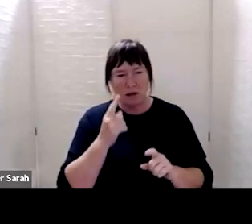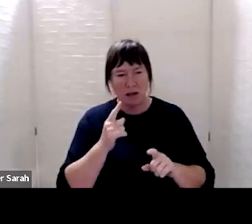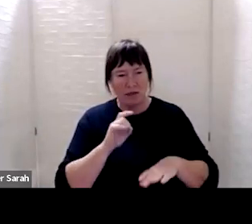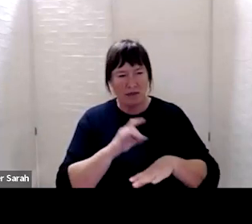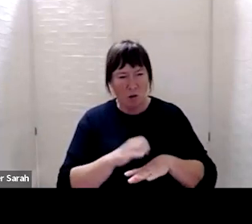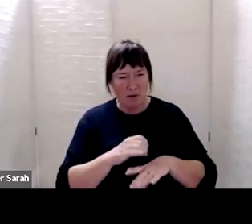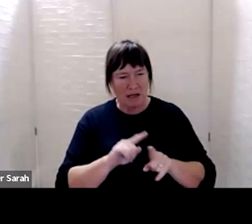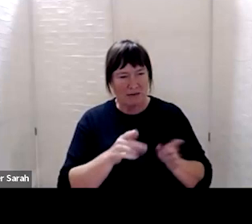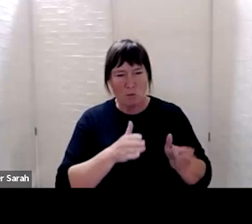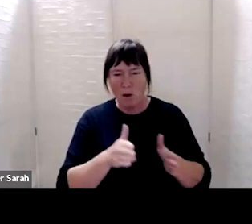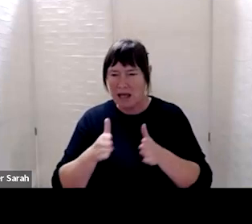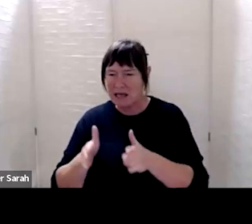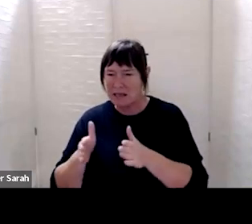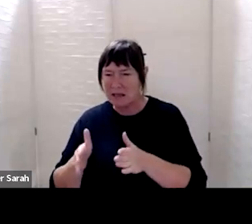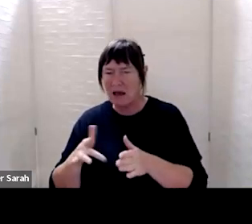I think that’s part of the confusion that people have.